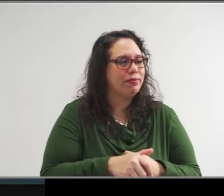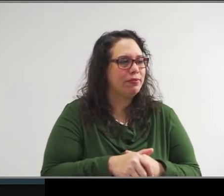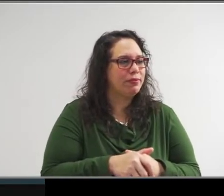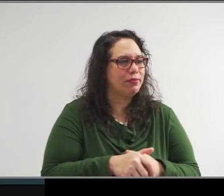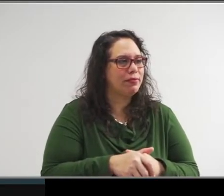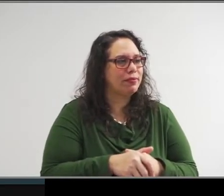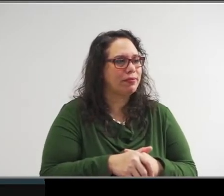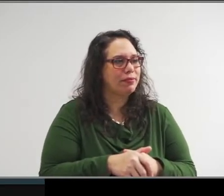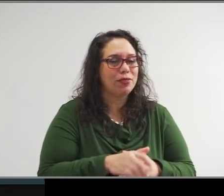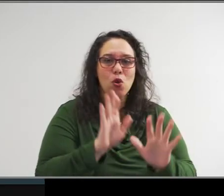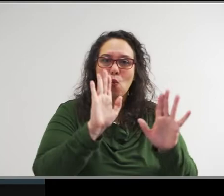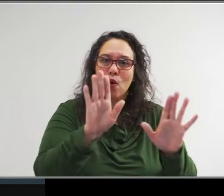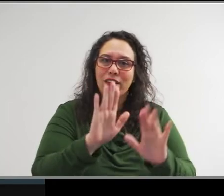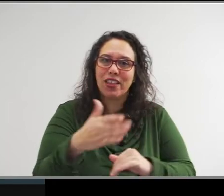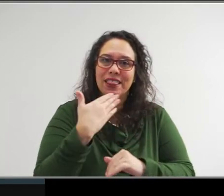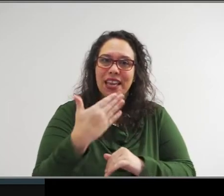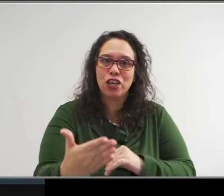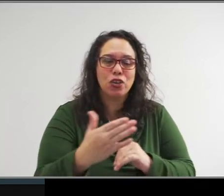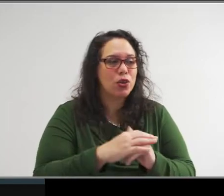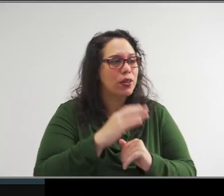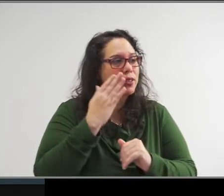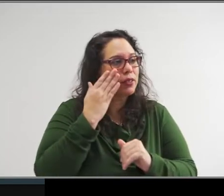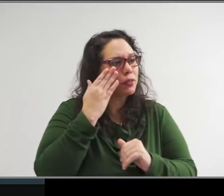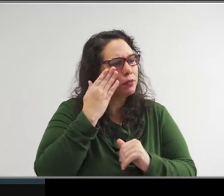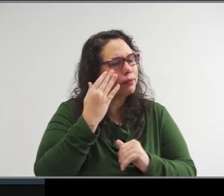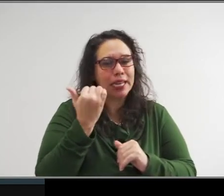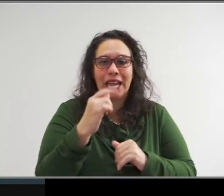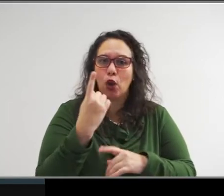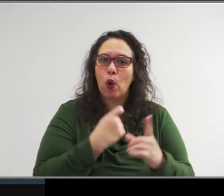Wonderful, thank you. Did we have any questions or?